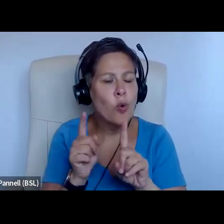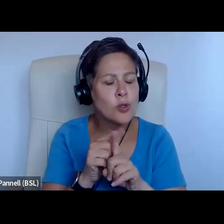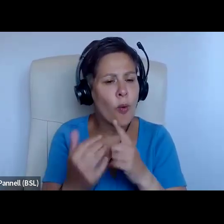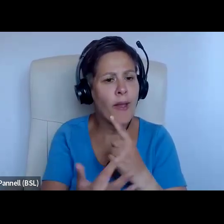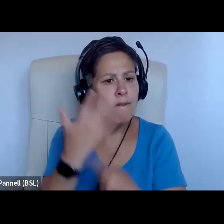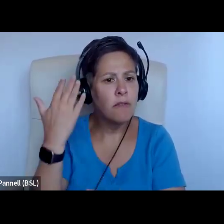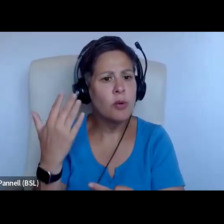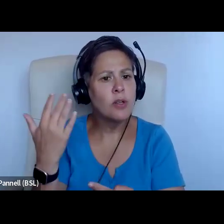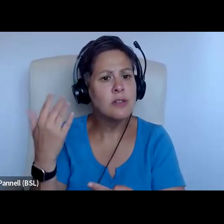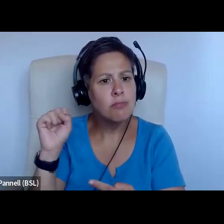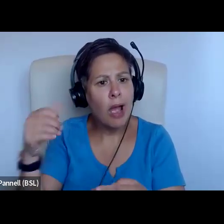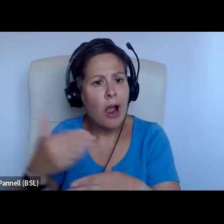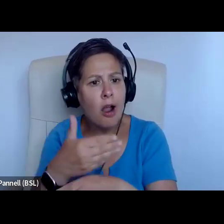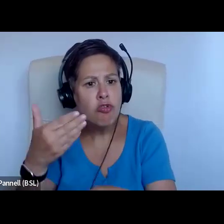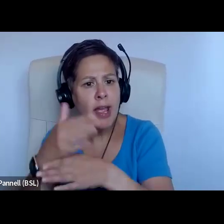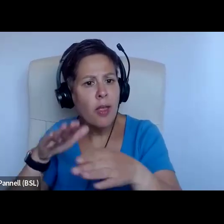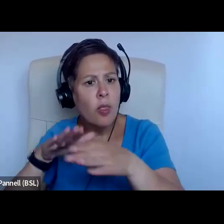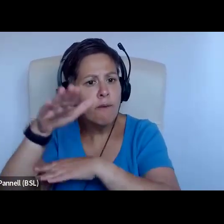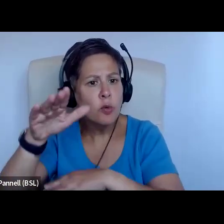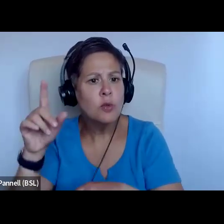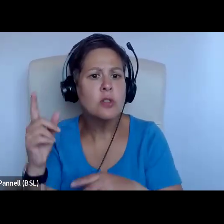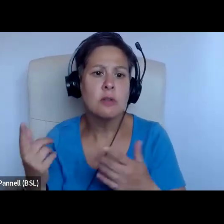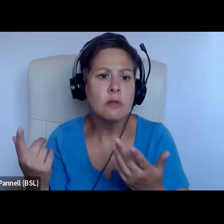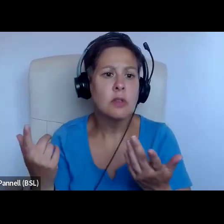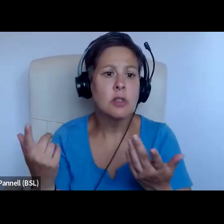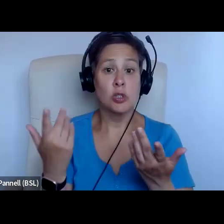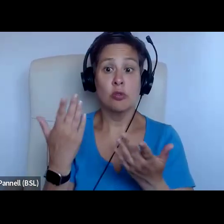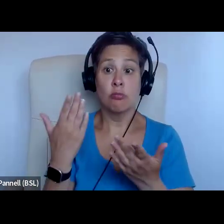And I'll end there. Thank you.